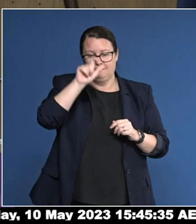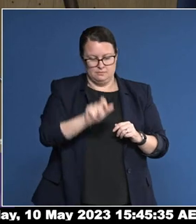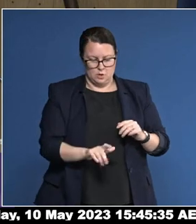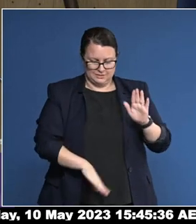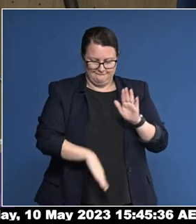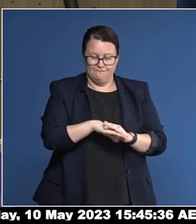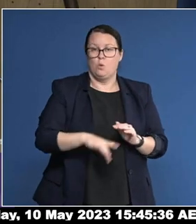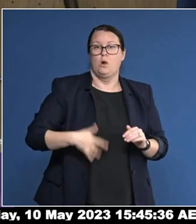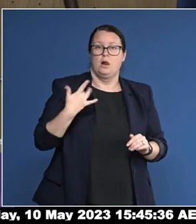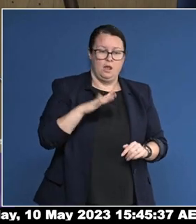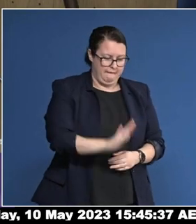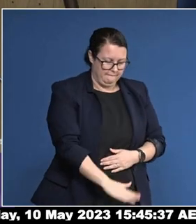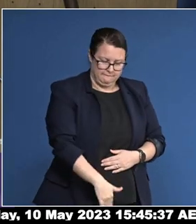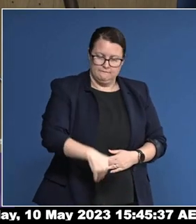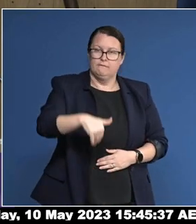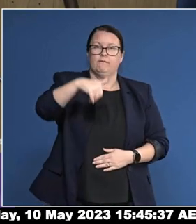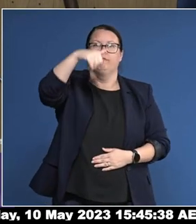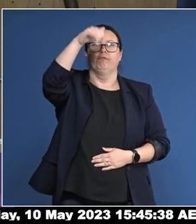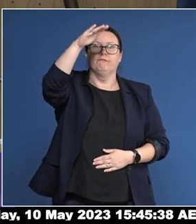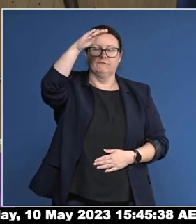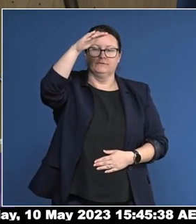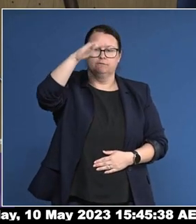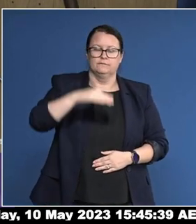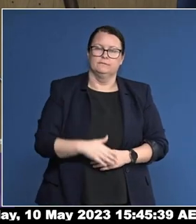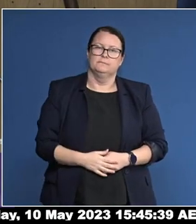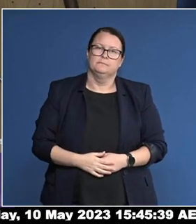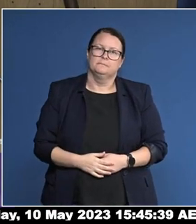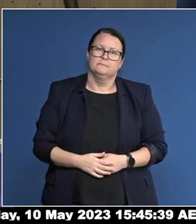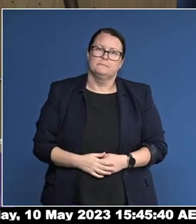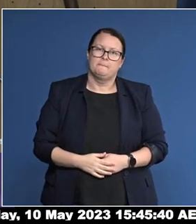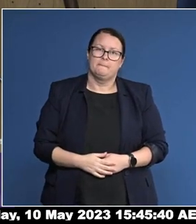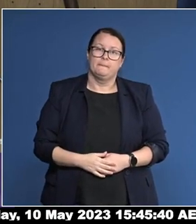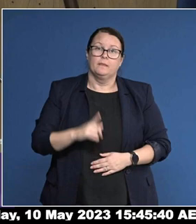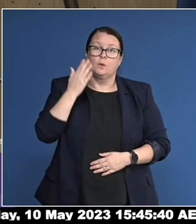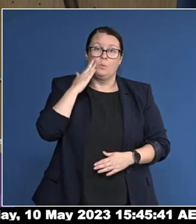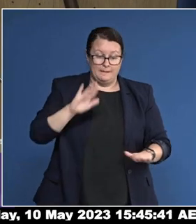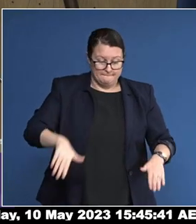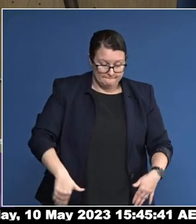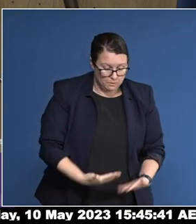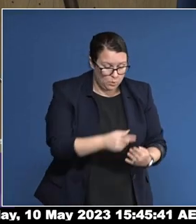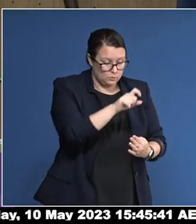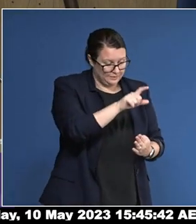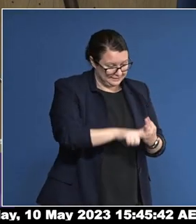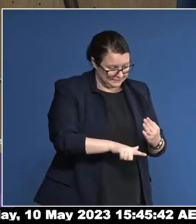the experiences of people with disability from infancy, childhood, adolescence and a